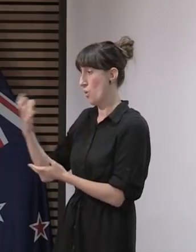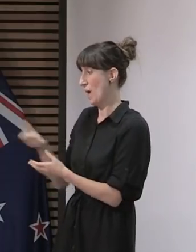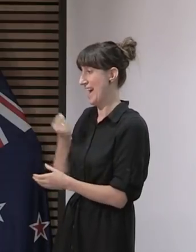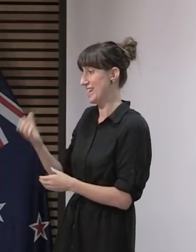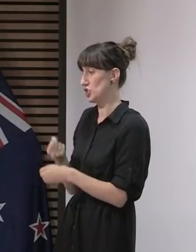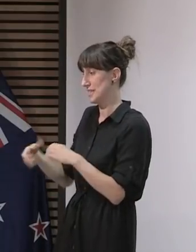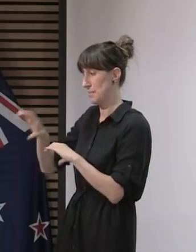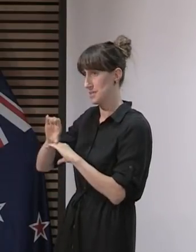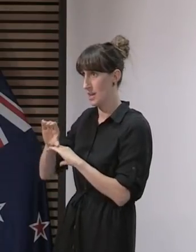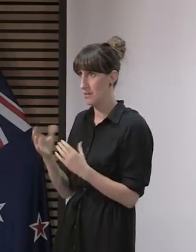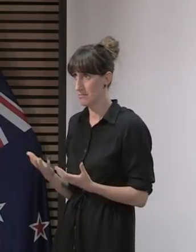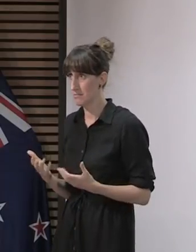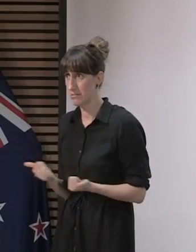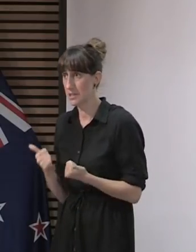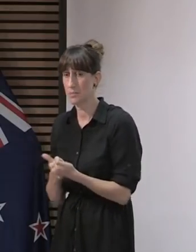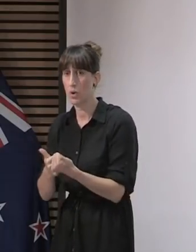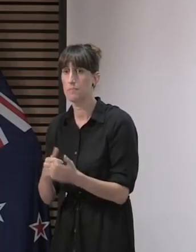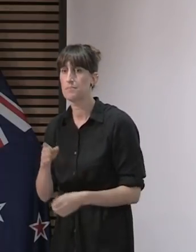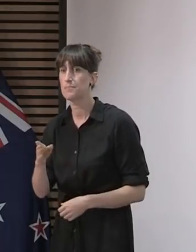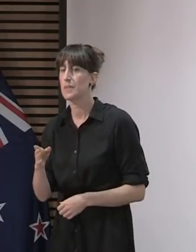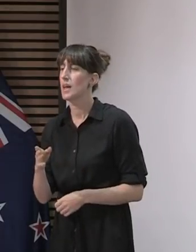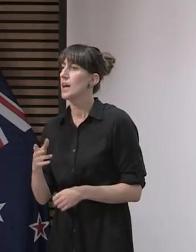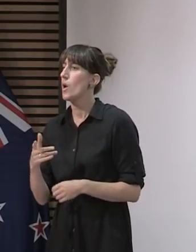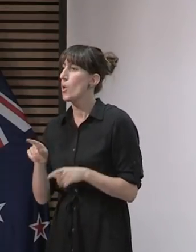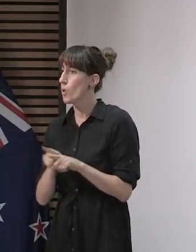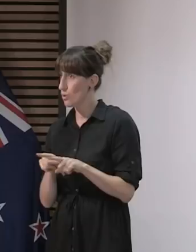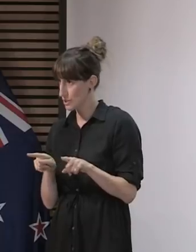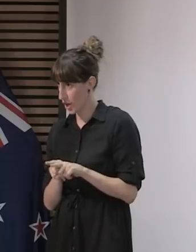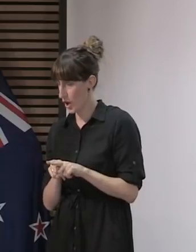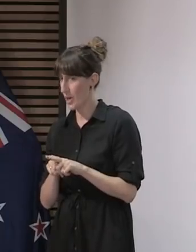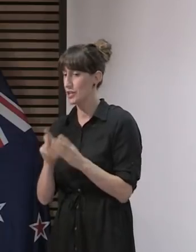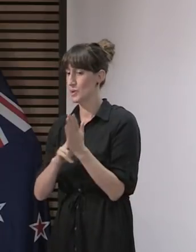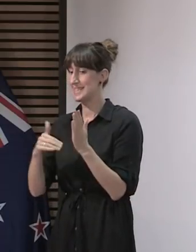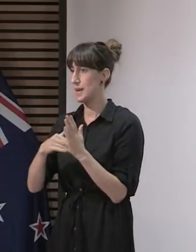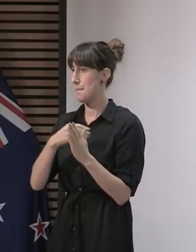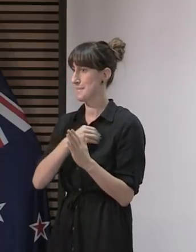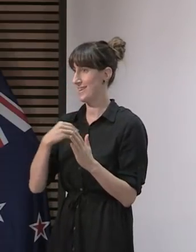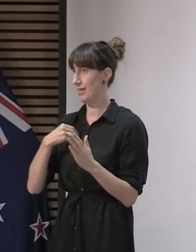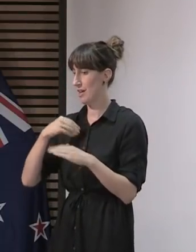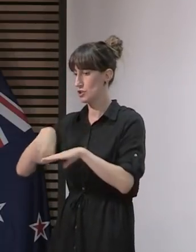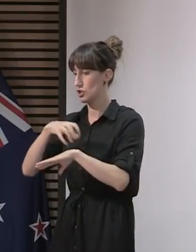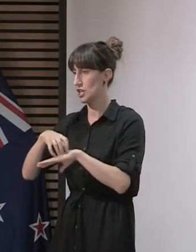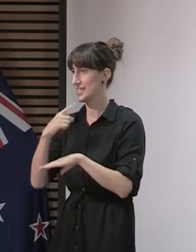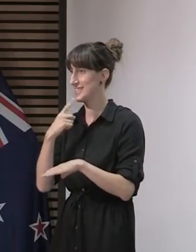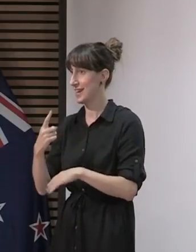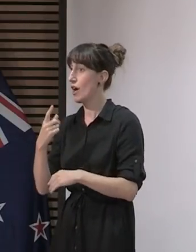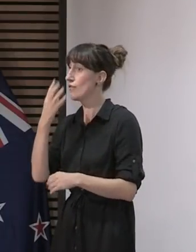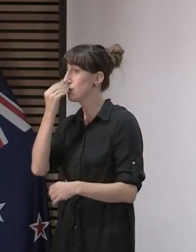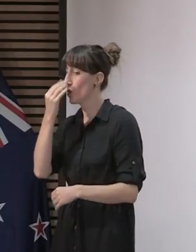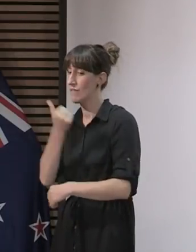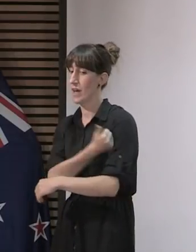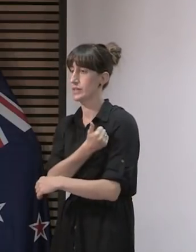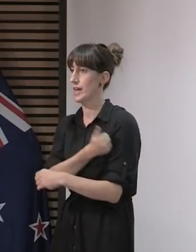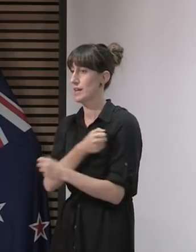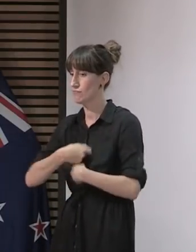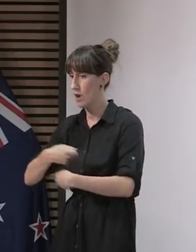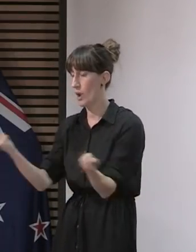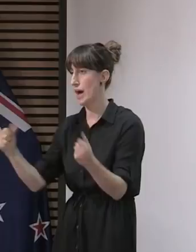The flu vaccine roll outwas described as a debacle bythe New Zealand Medical Association.